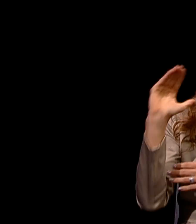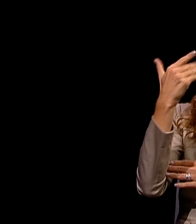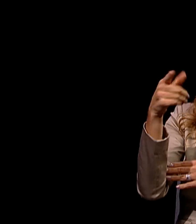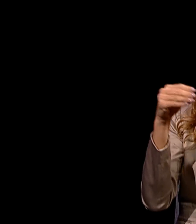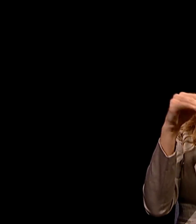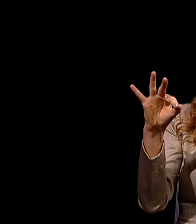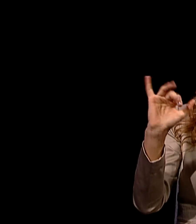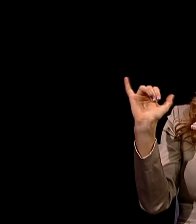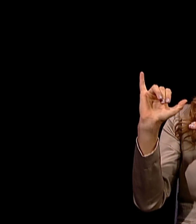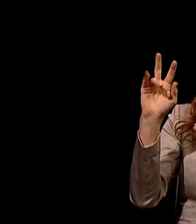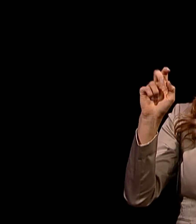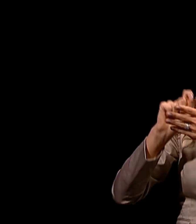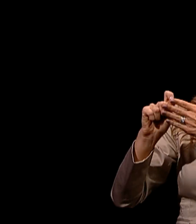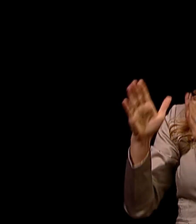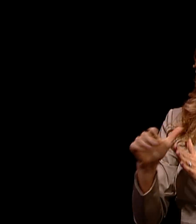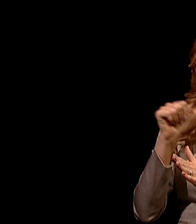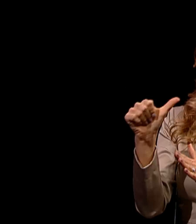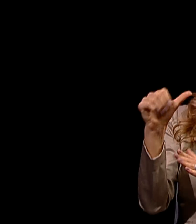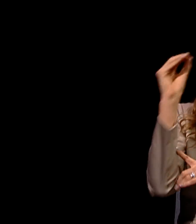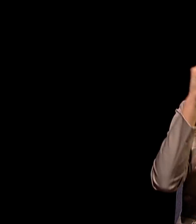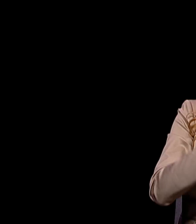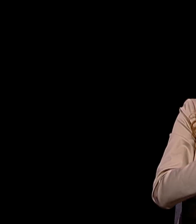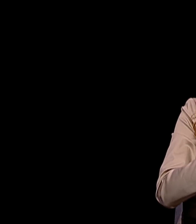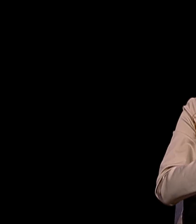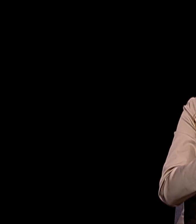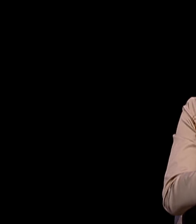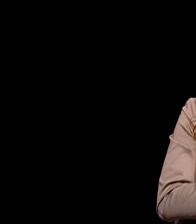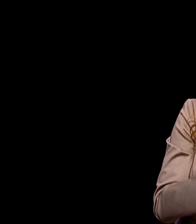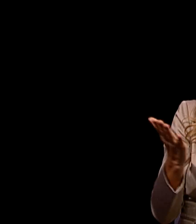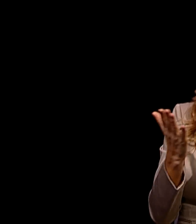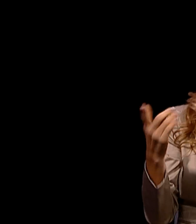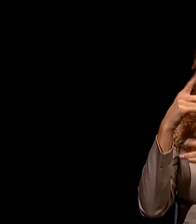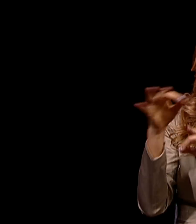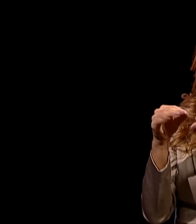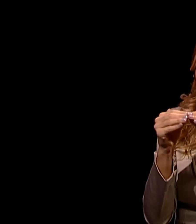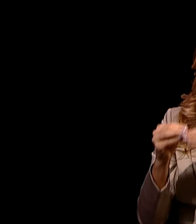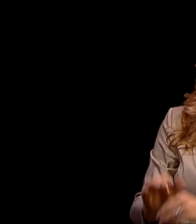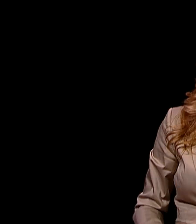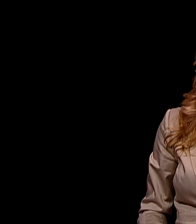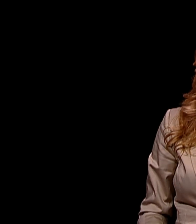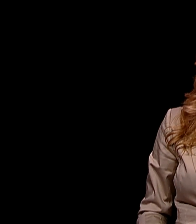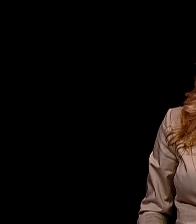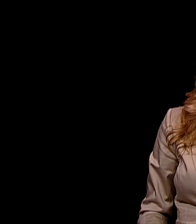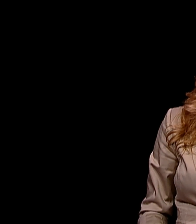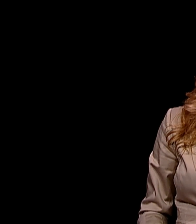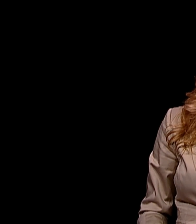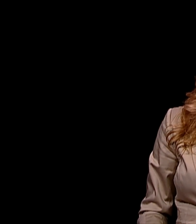It seems more like a journalist piece rather than an editorial. It is.